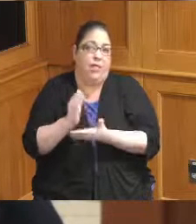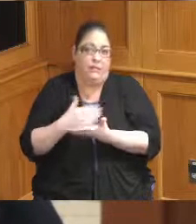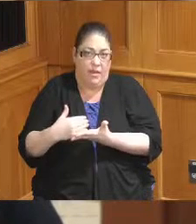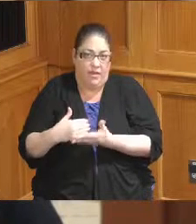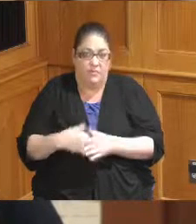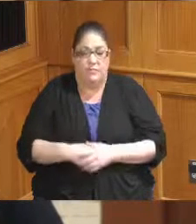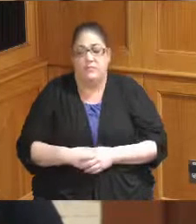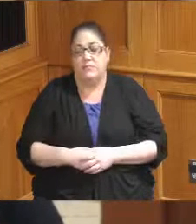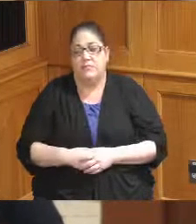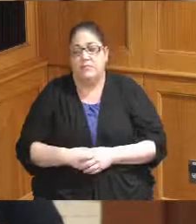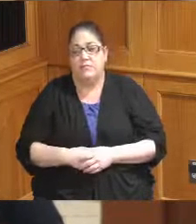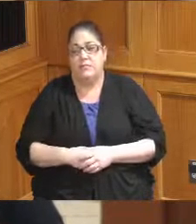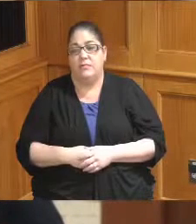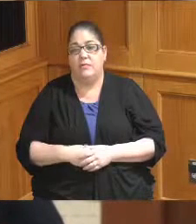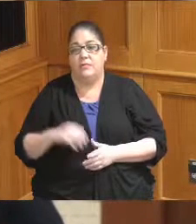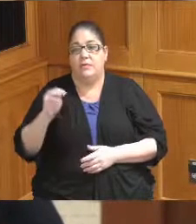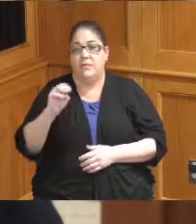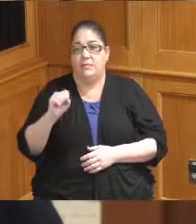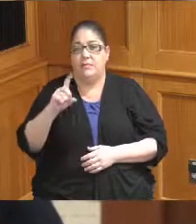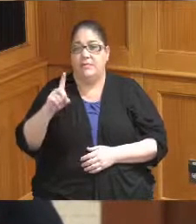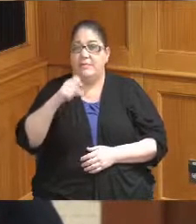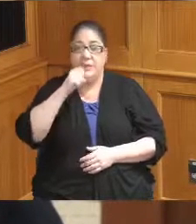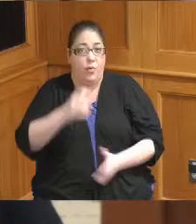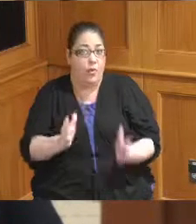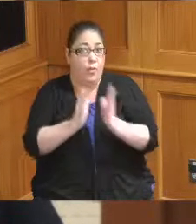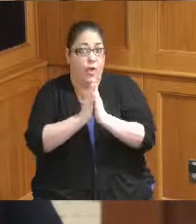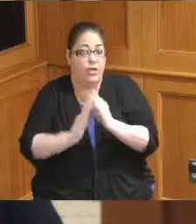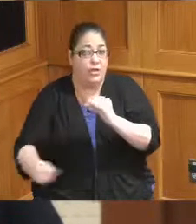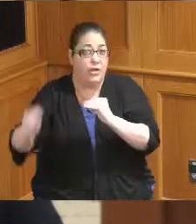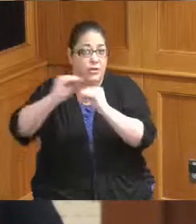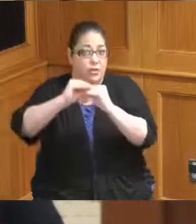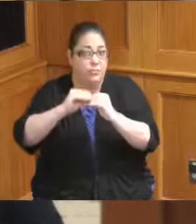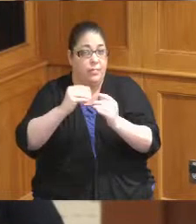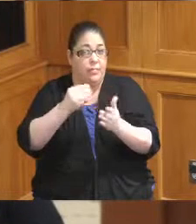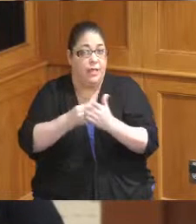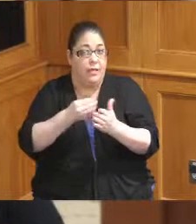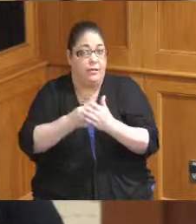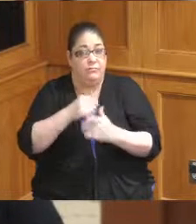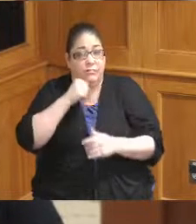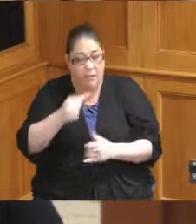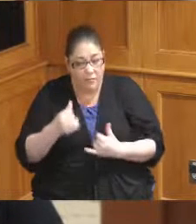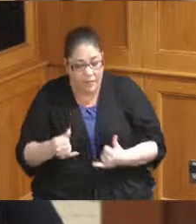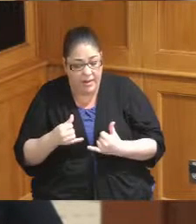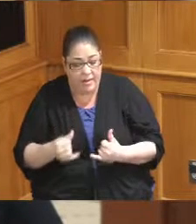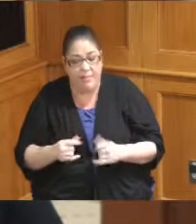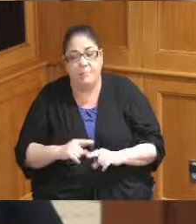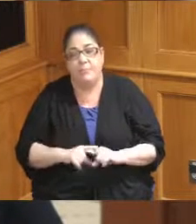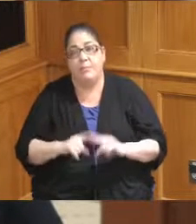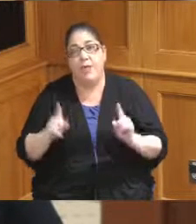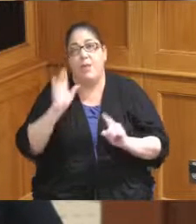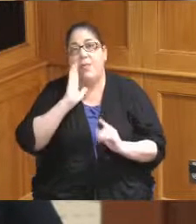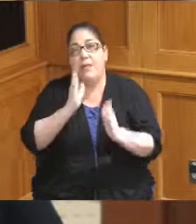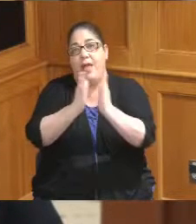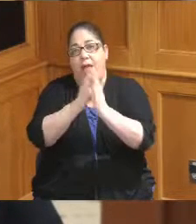therefore MSD is not requesting any additional funds at this time but we're asking you to ratify